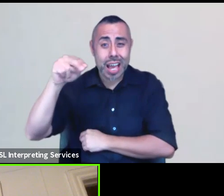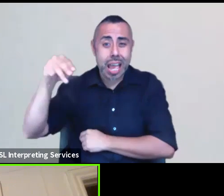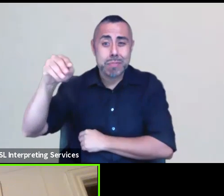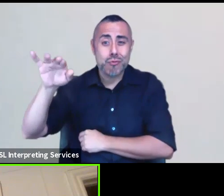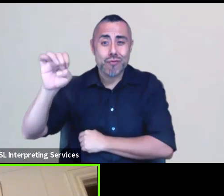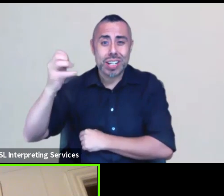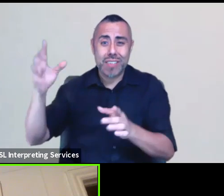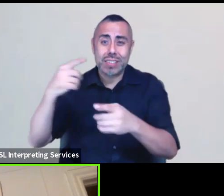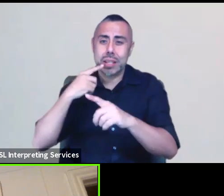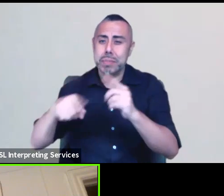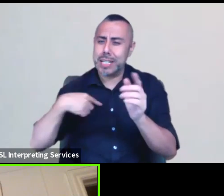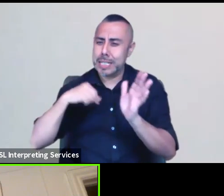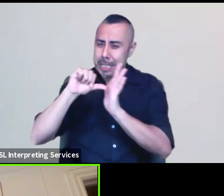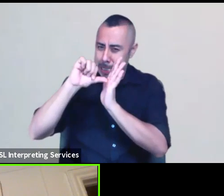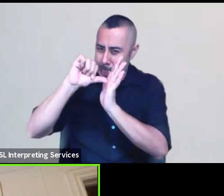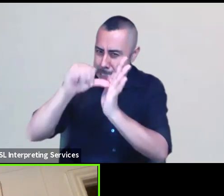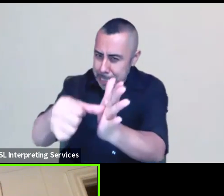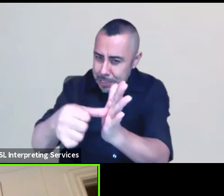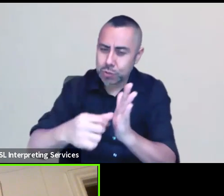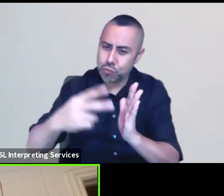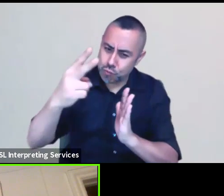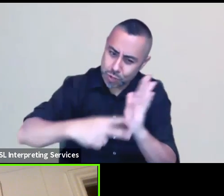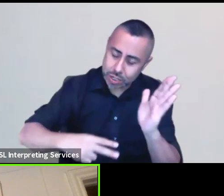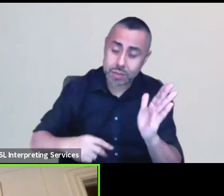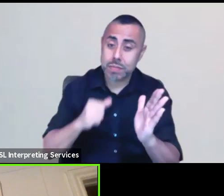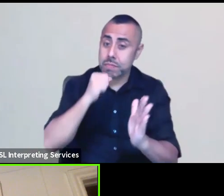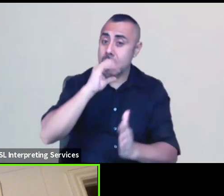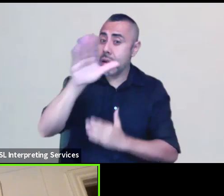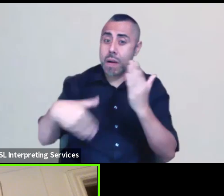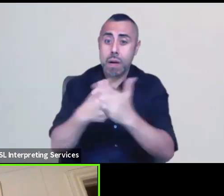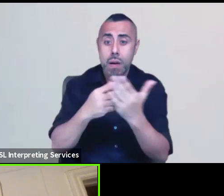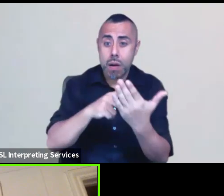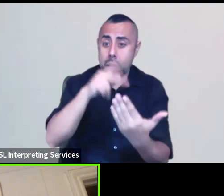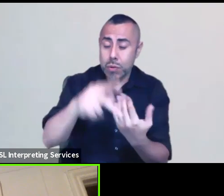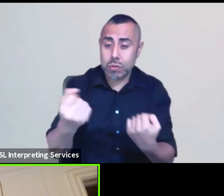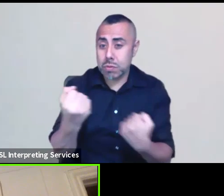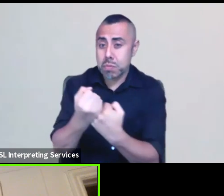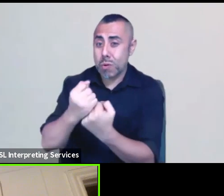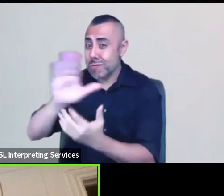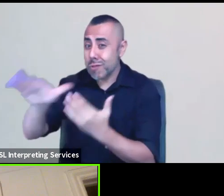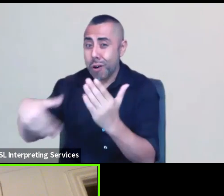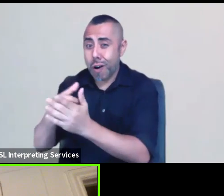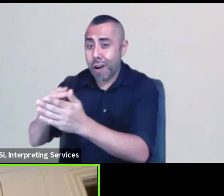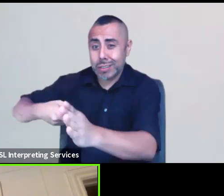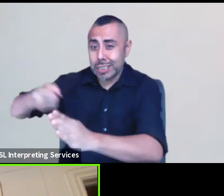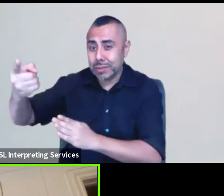Every program may not support every discipline, any program may not support every geographic region